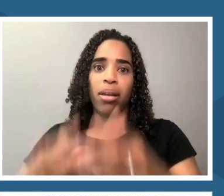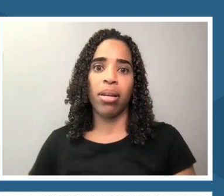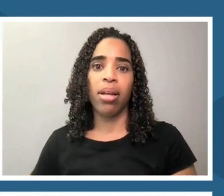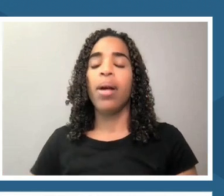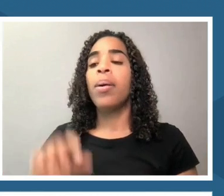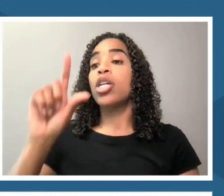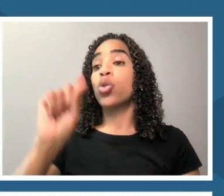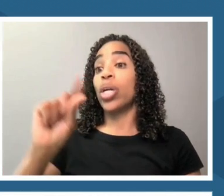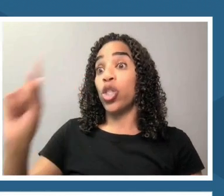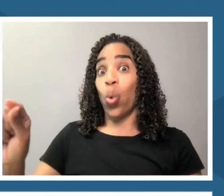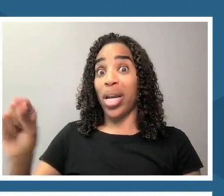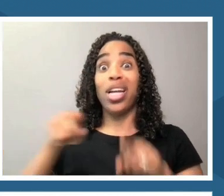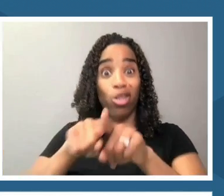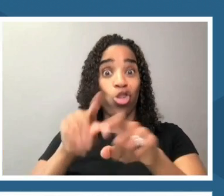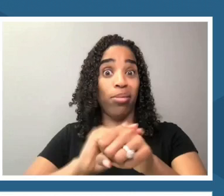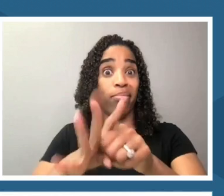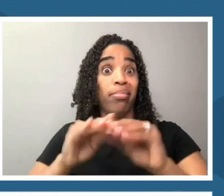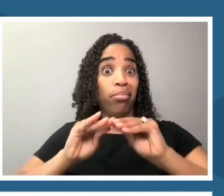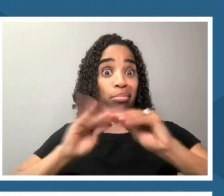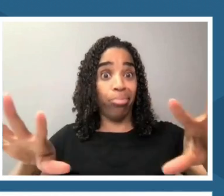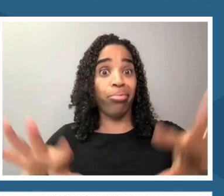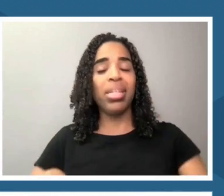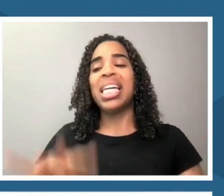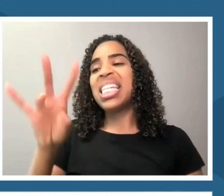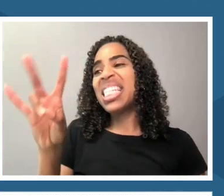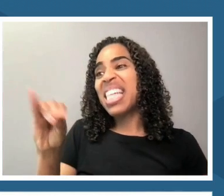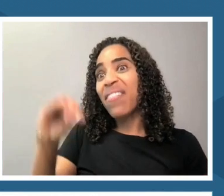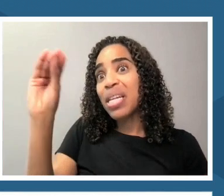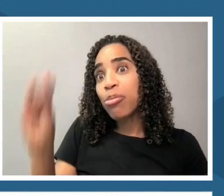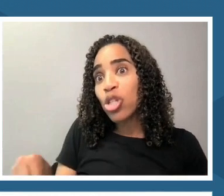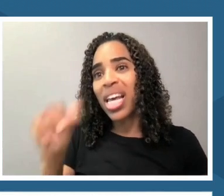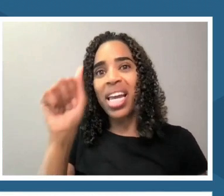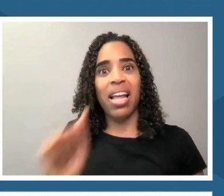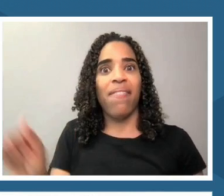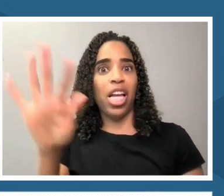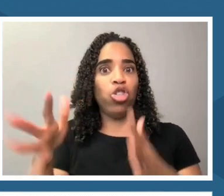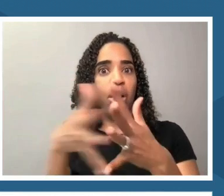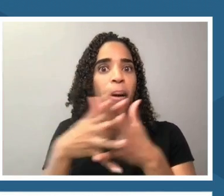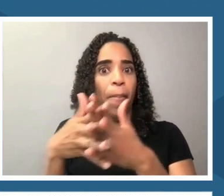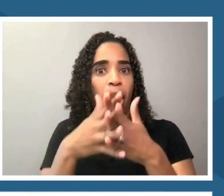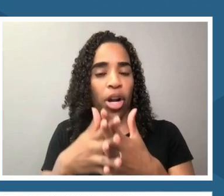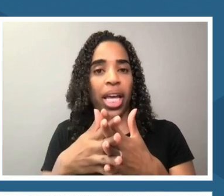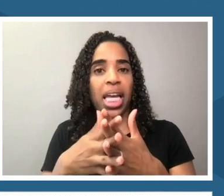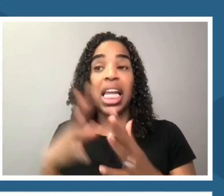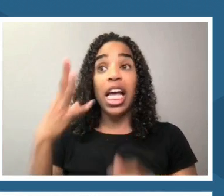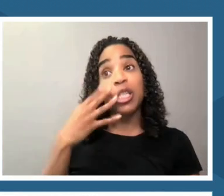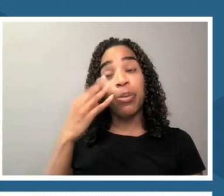height of the coven 19 pandemic 70 percent of asian americans experience or